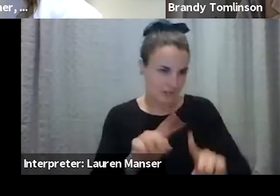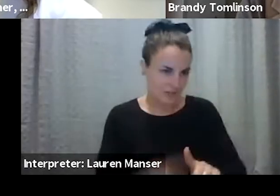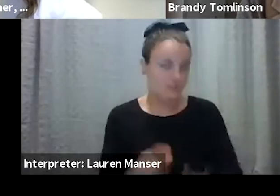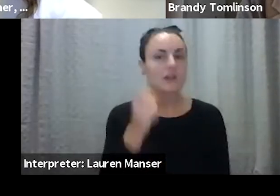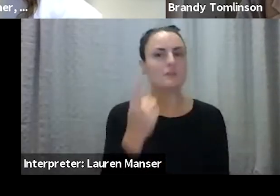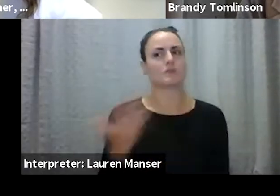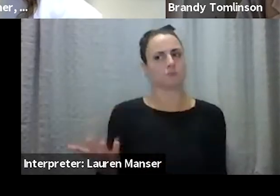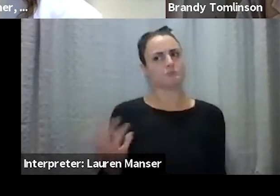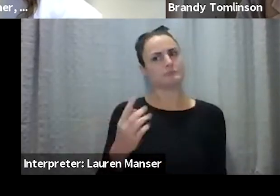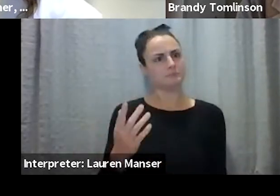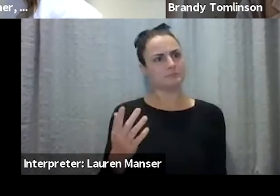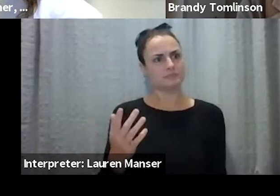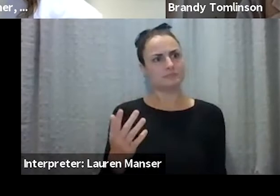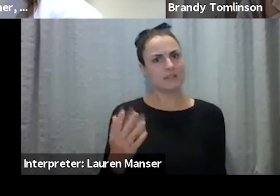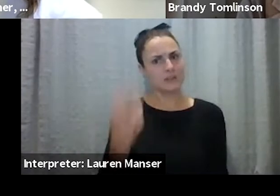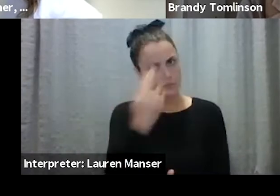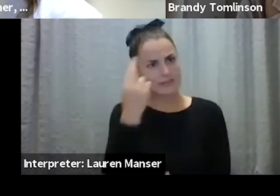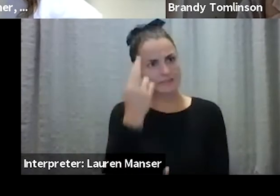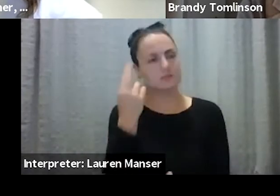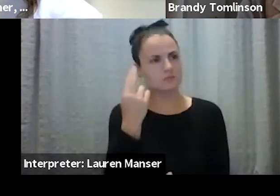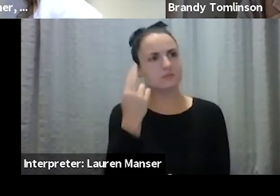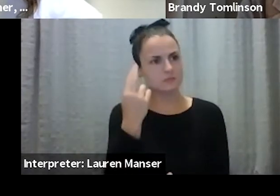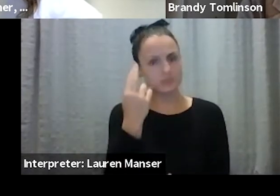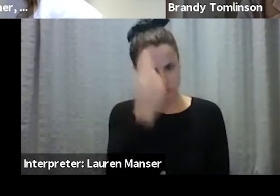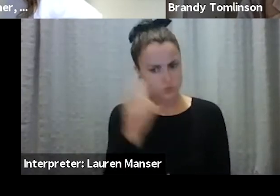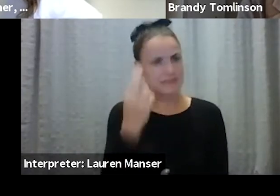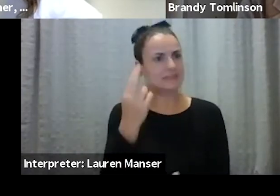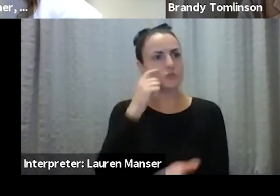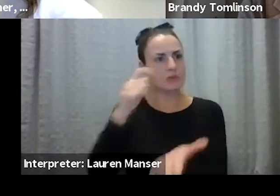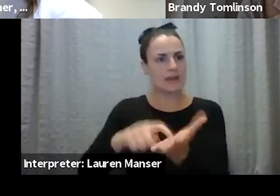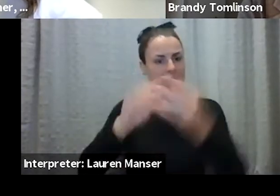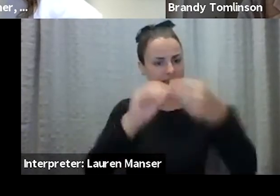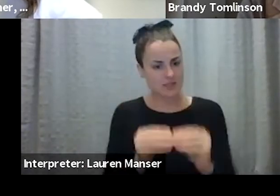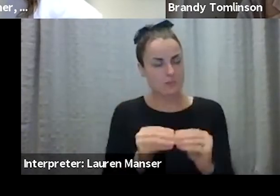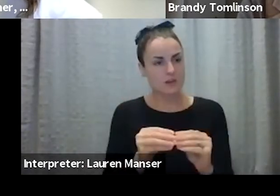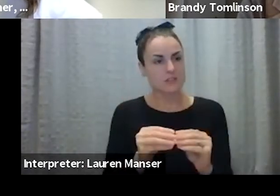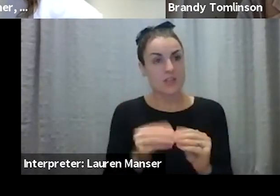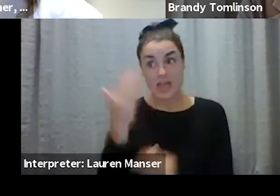are what they are is because we as a society have a lot of work to do in dismantling stigma